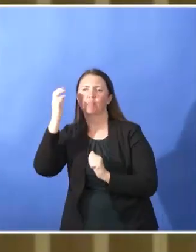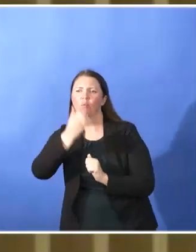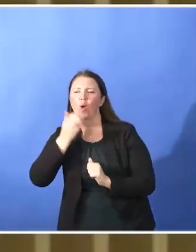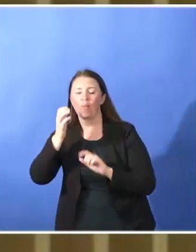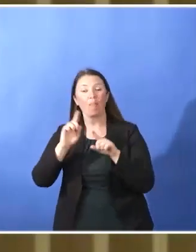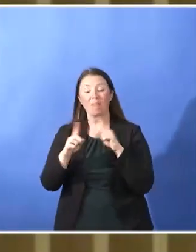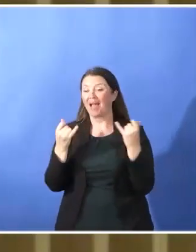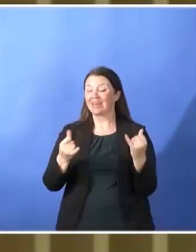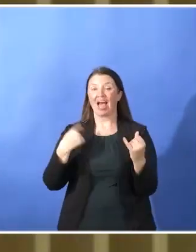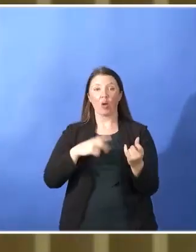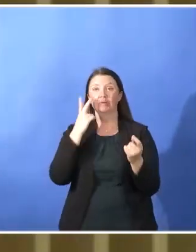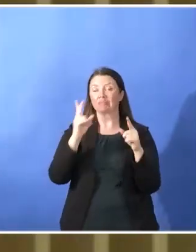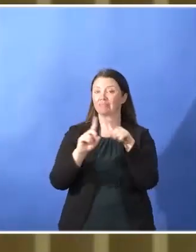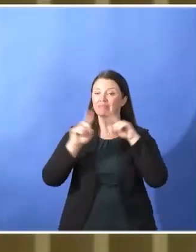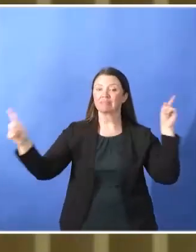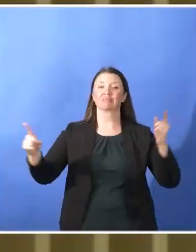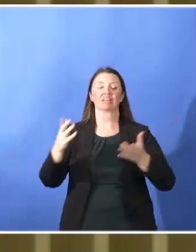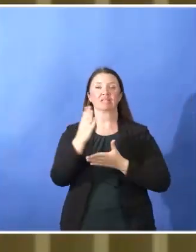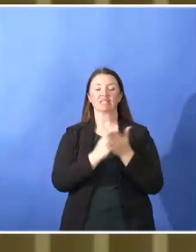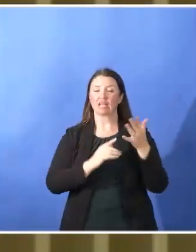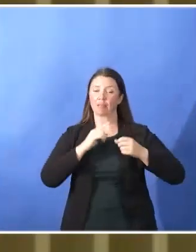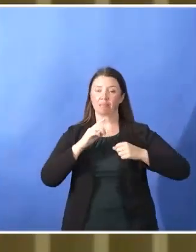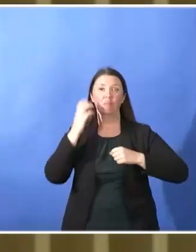AND SOME OF THEM OVER -- SOME OF THE MOBILE PROVIDERS ARE